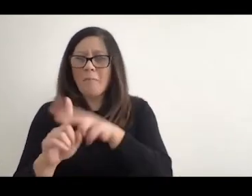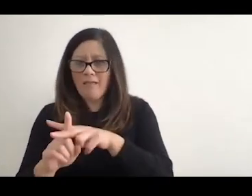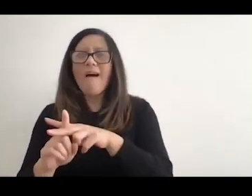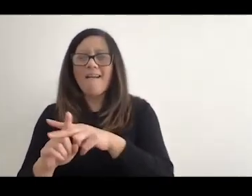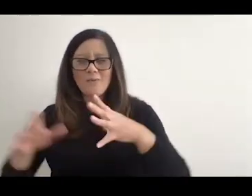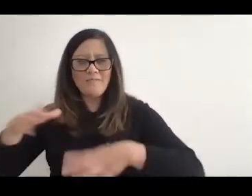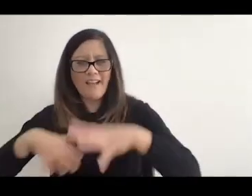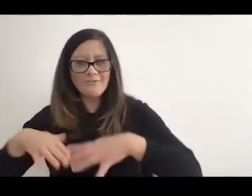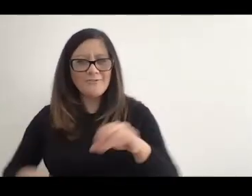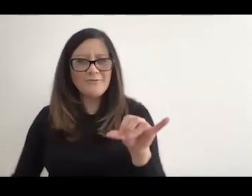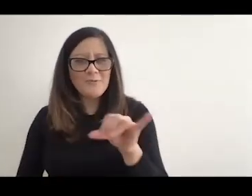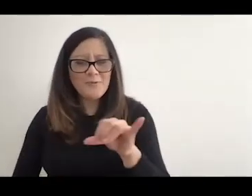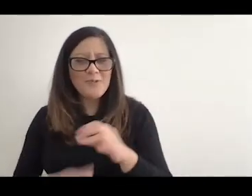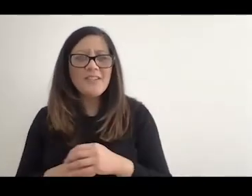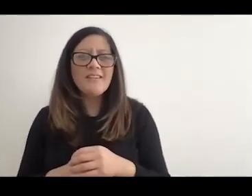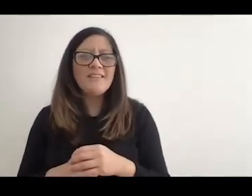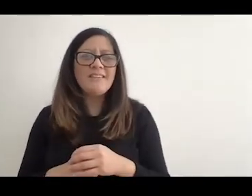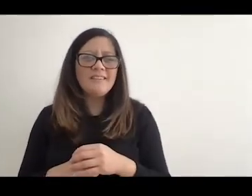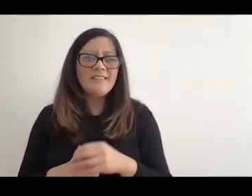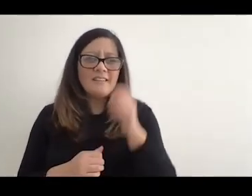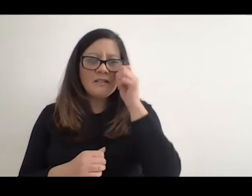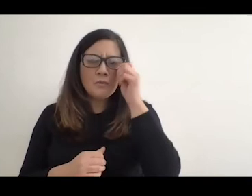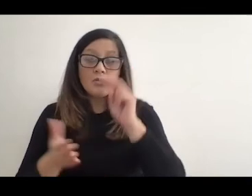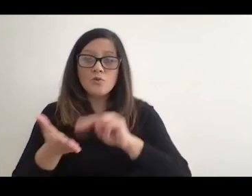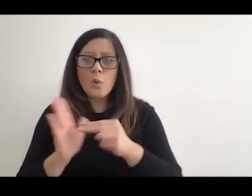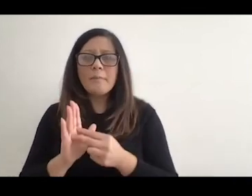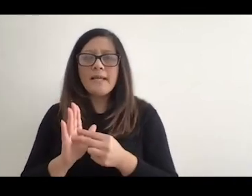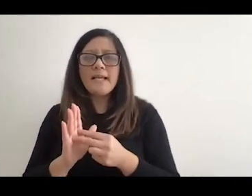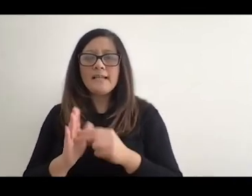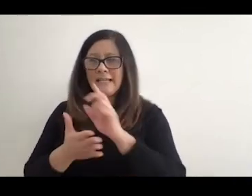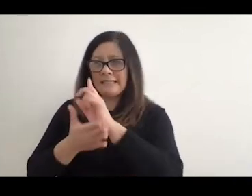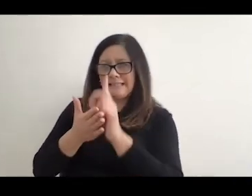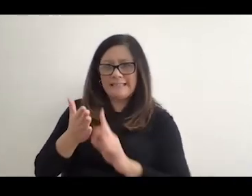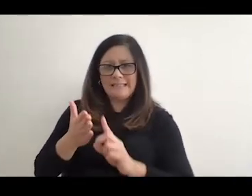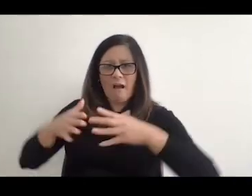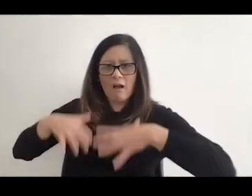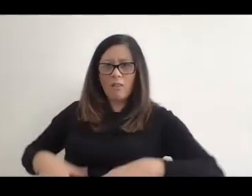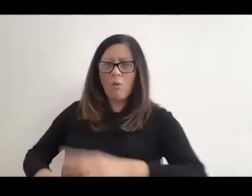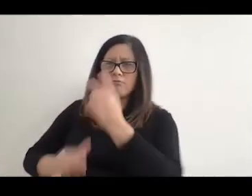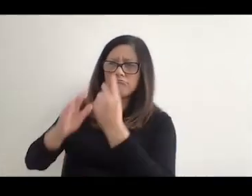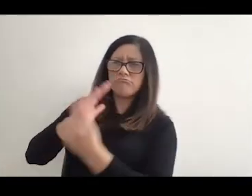So this is anticipating different spectrums of users from many from many different demographics.